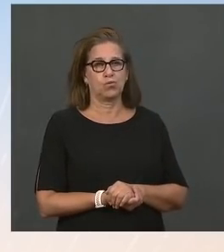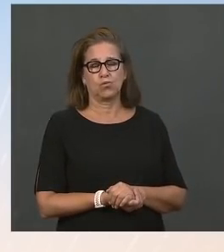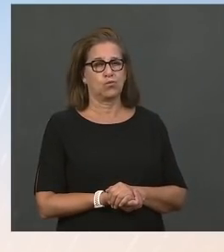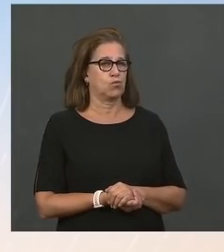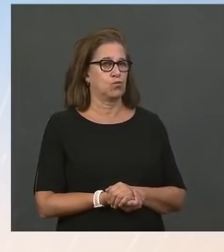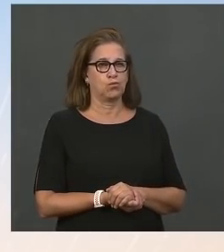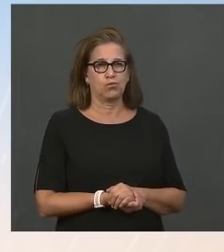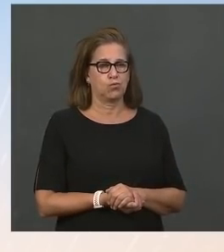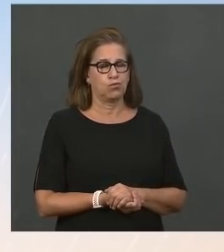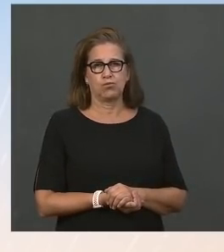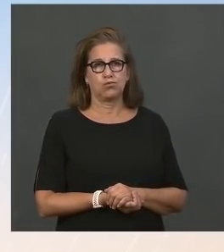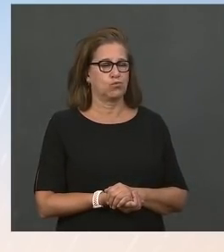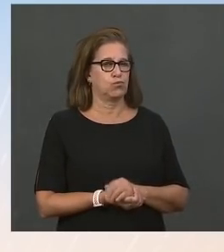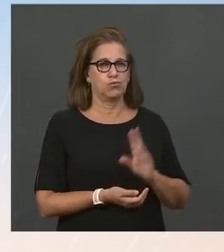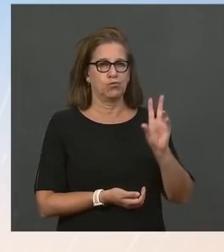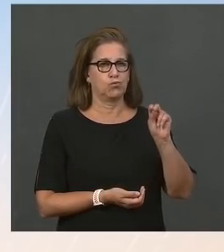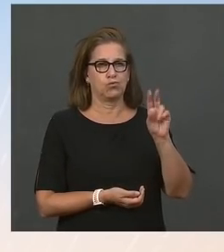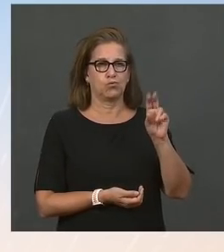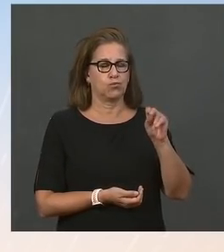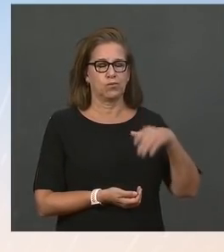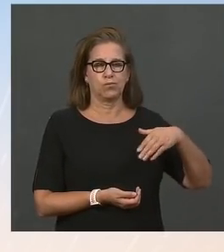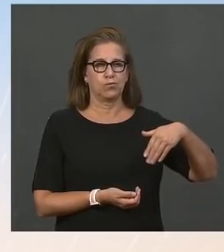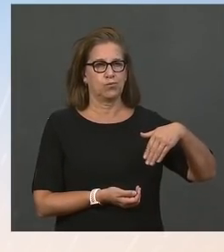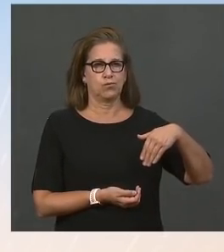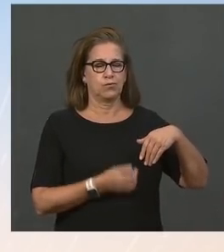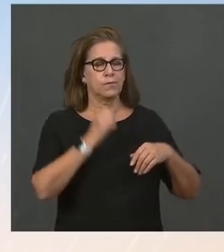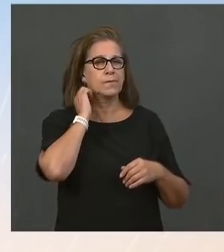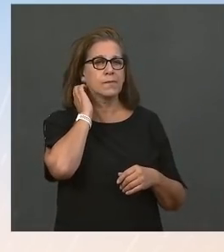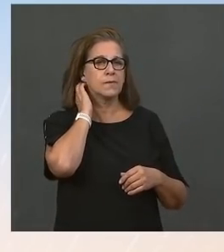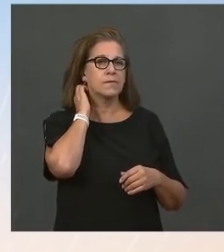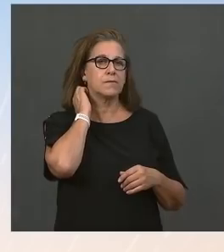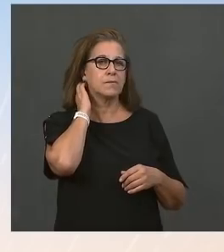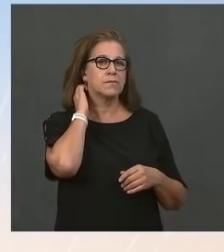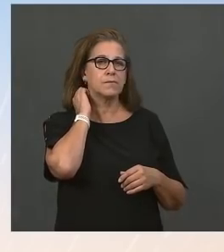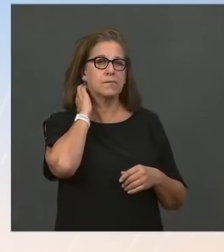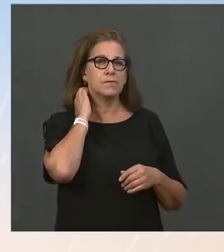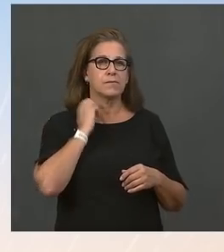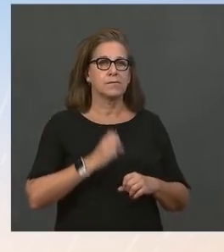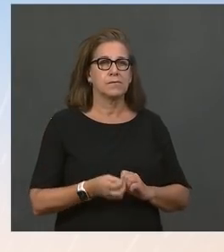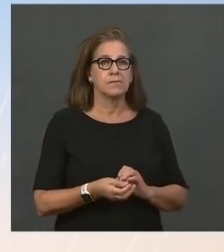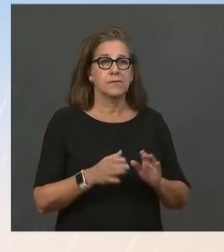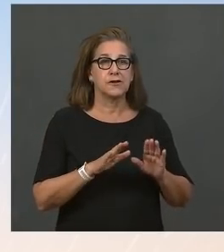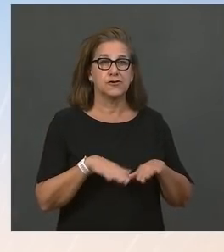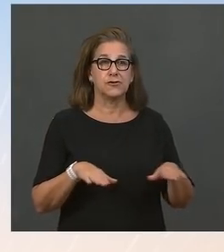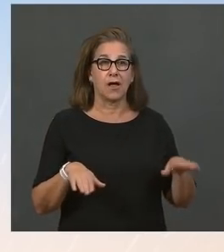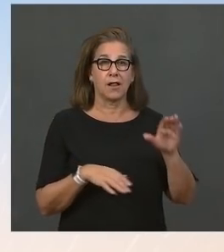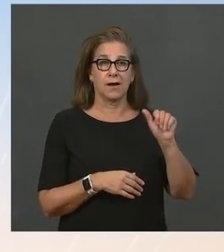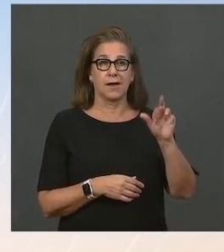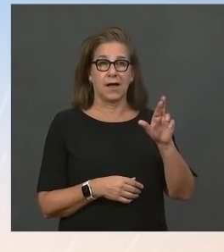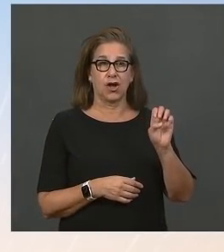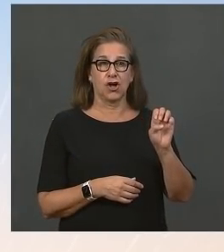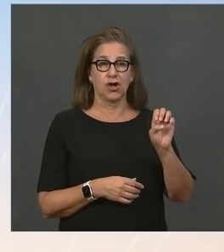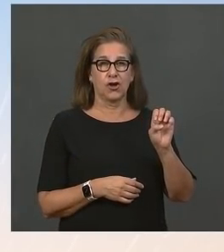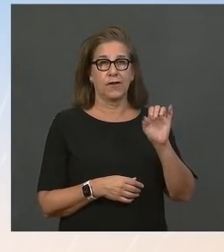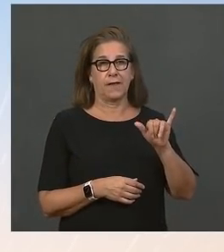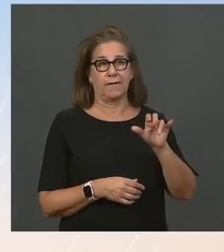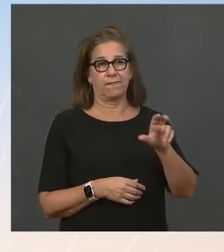the most historic investment in childcare, in care -- in the care economy ever in history,